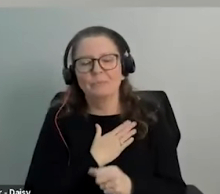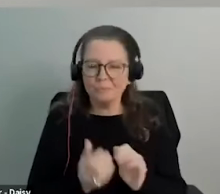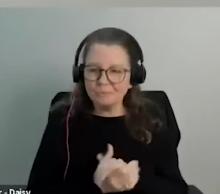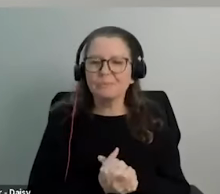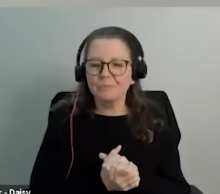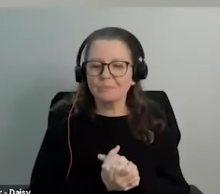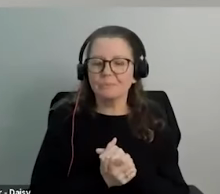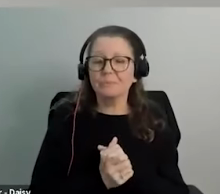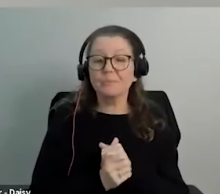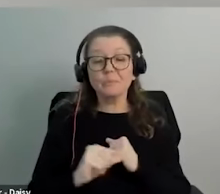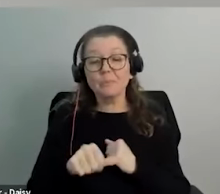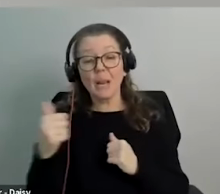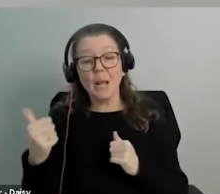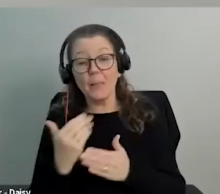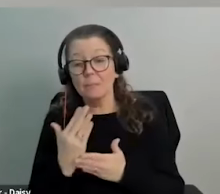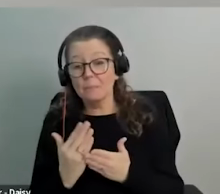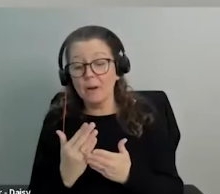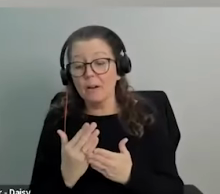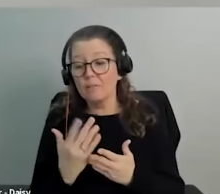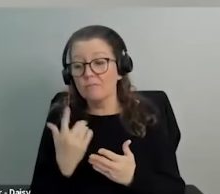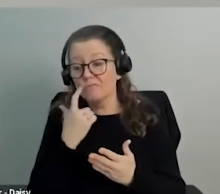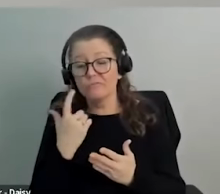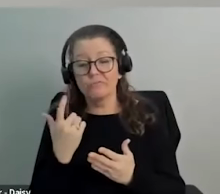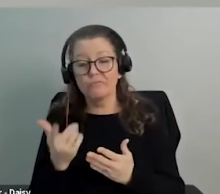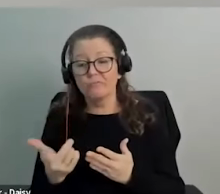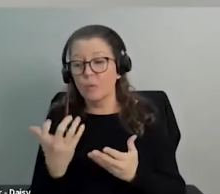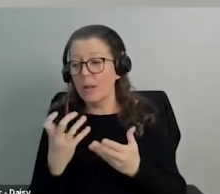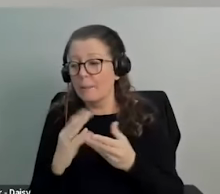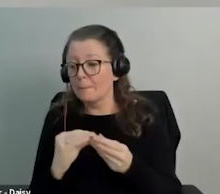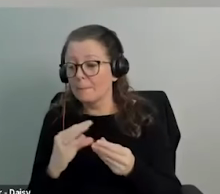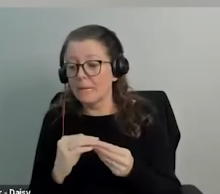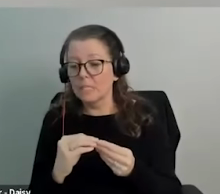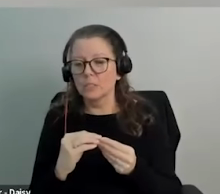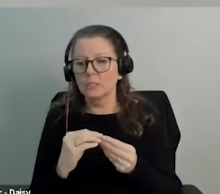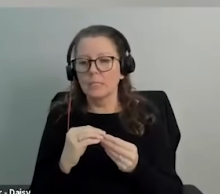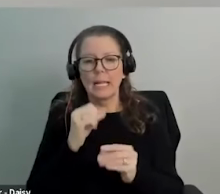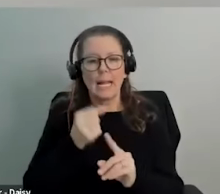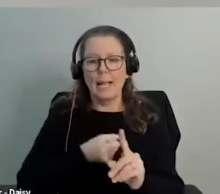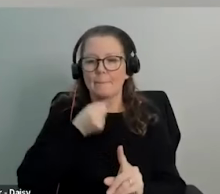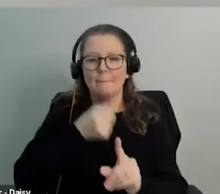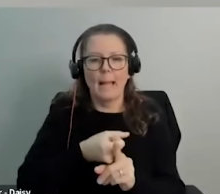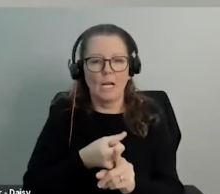But the other aspect that I wanted to mention was just the possibility of the impact of the work.